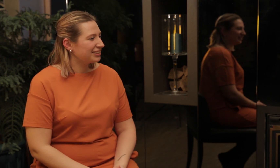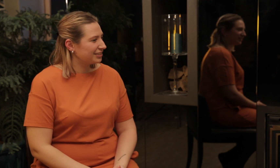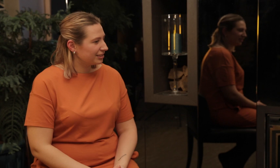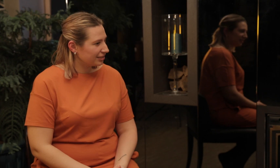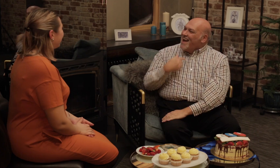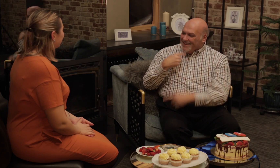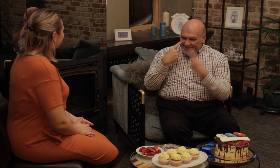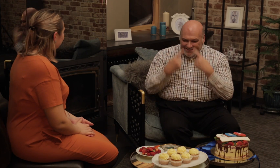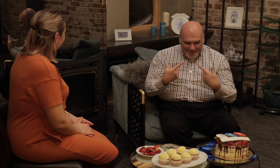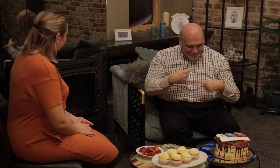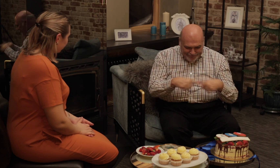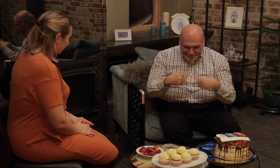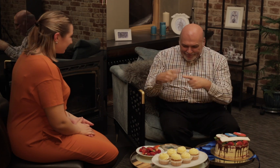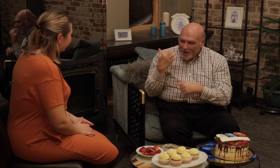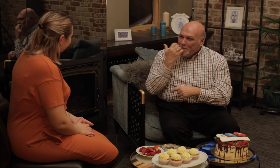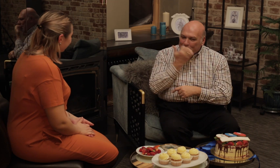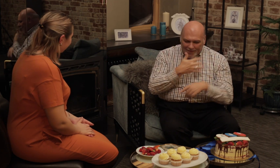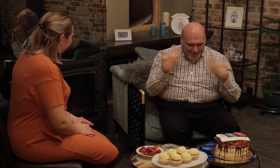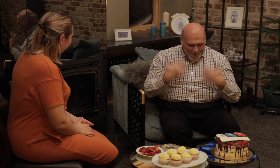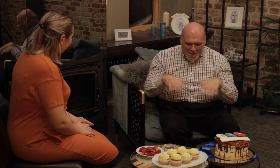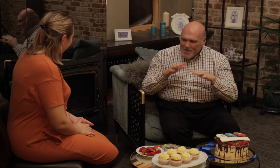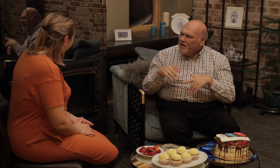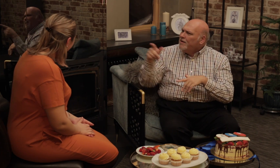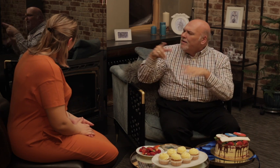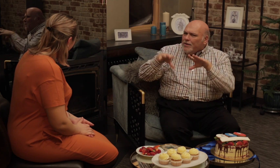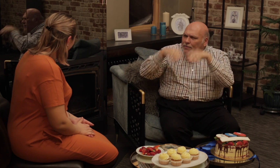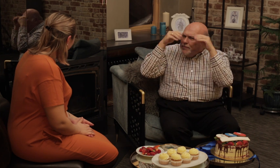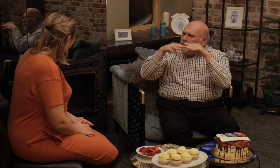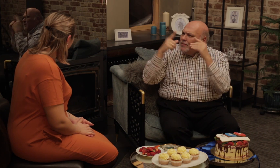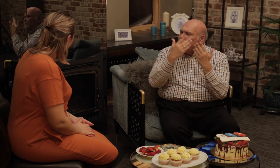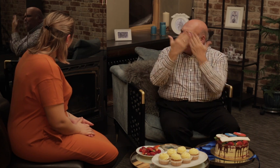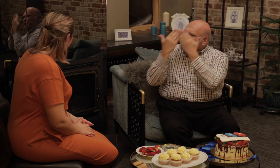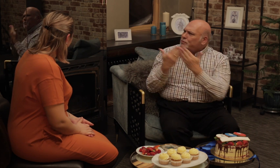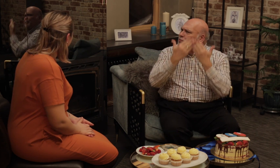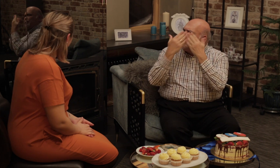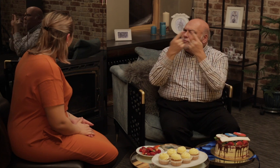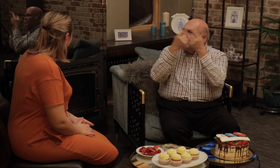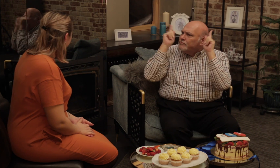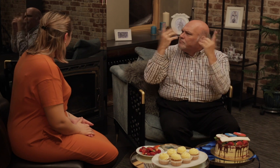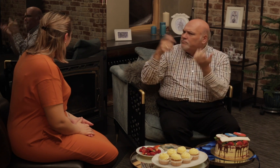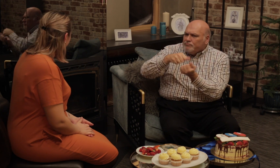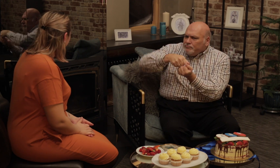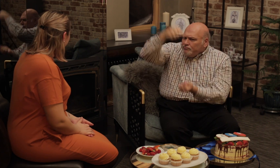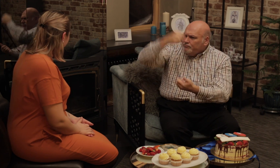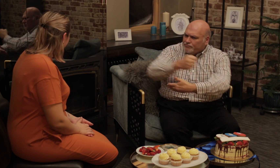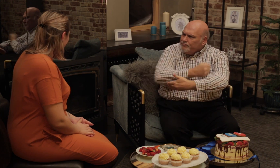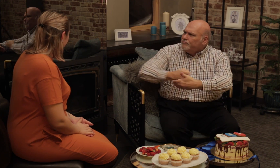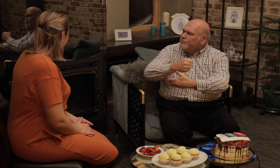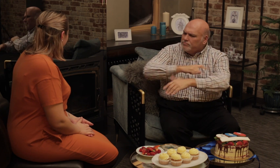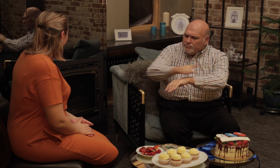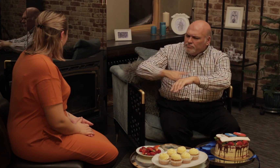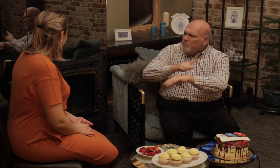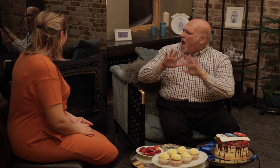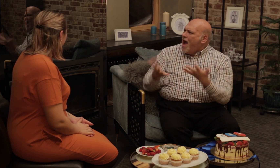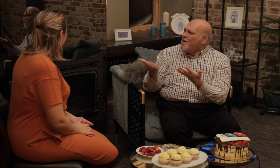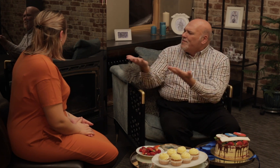I see a lot of sweets here; did you have to go to cooking school to learn all this?